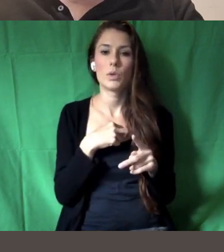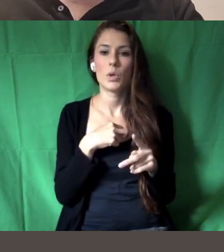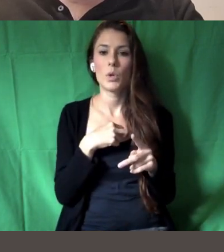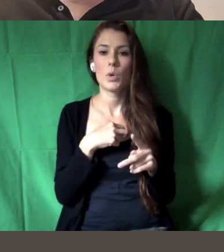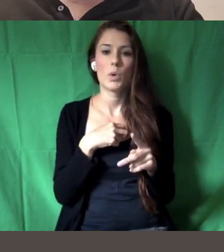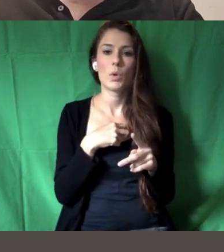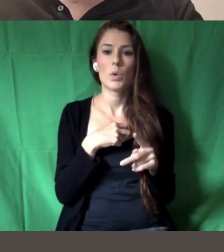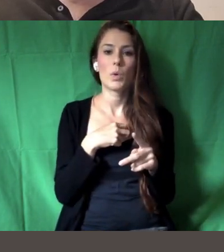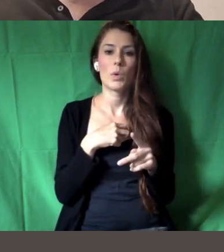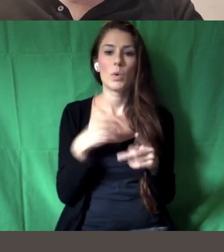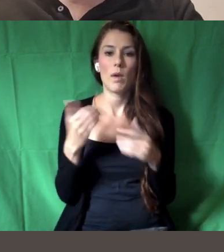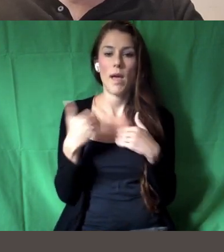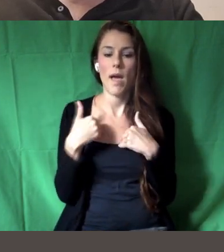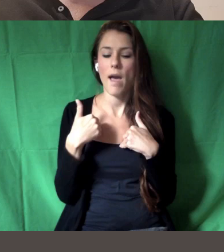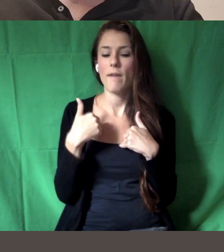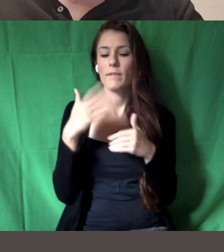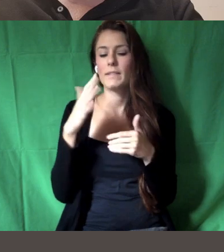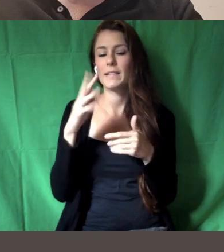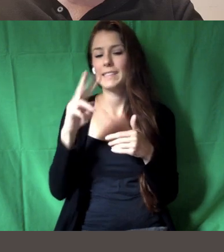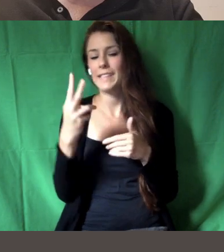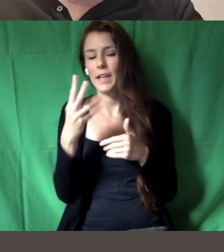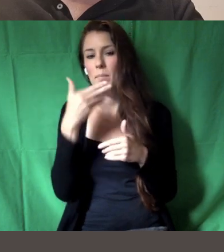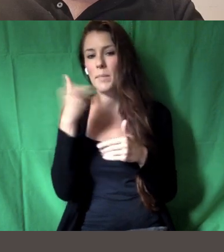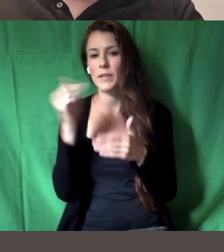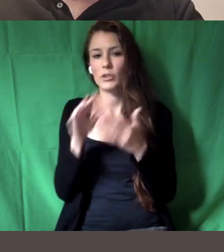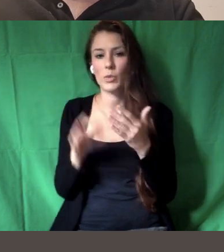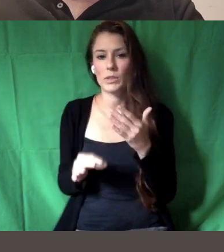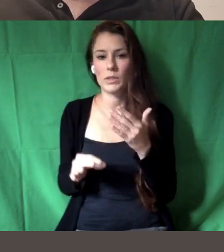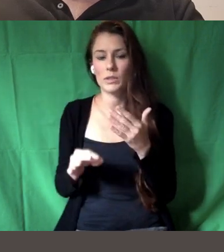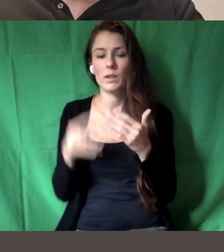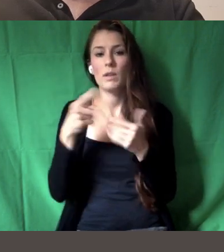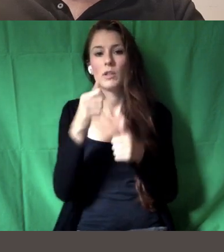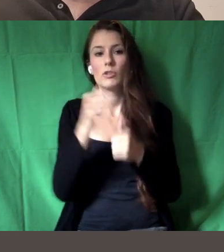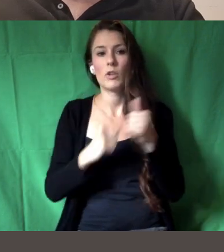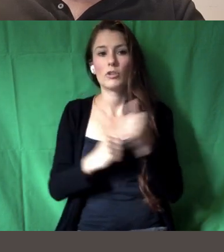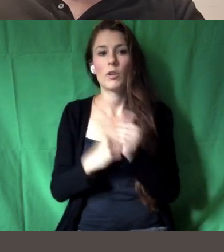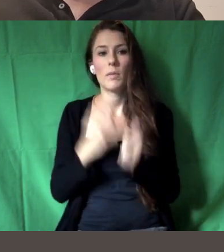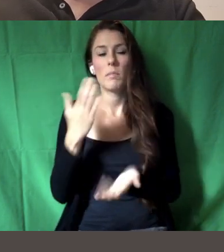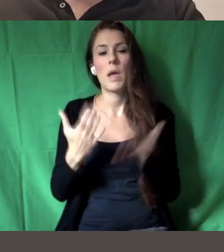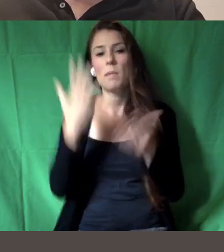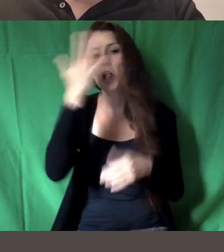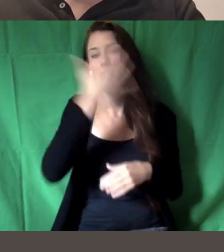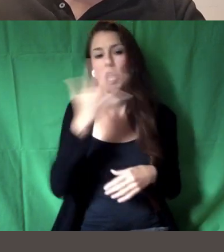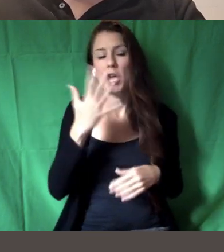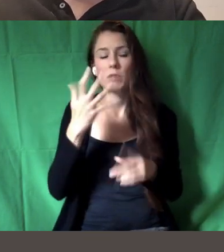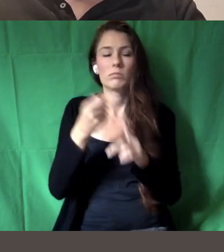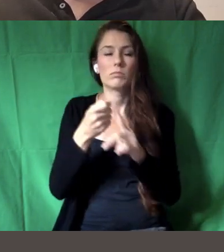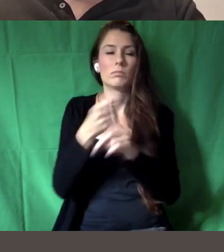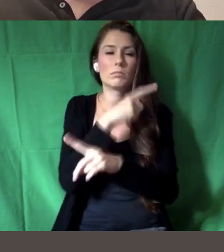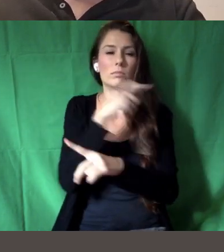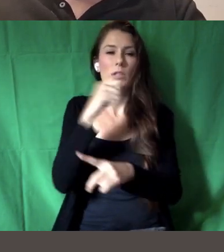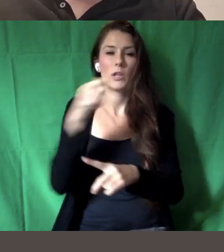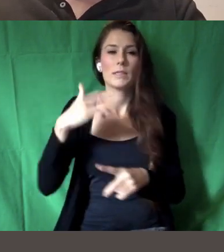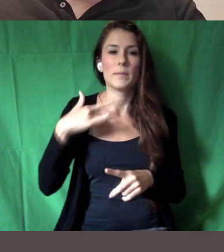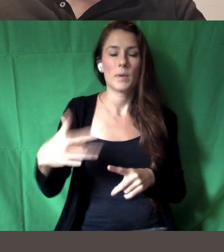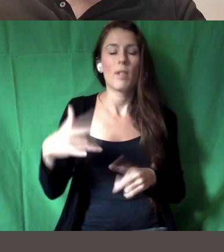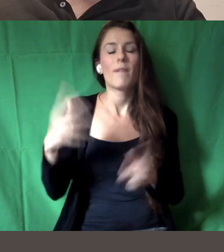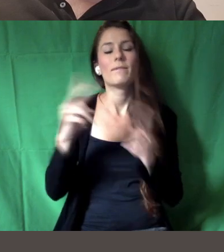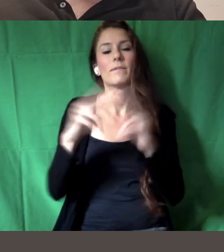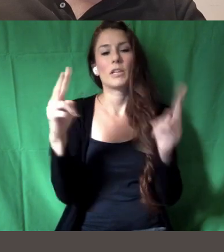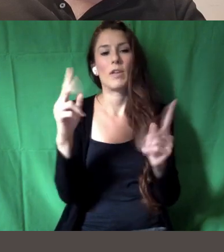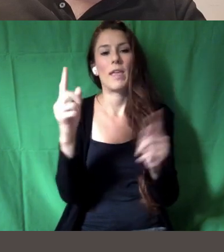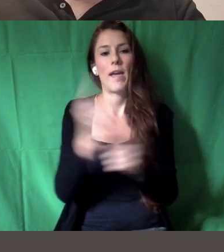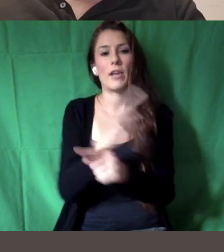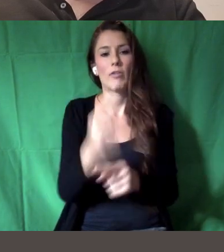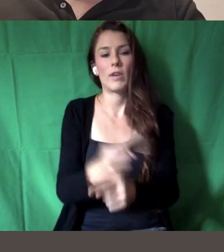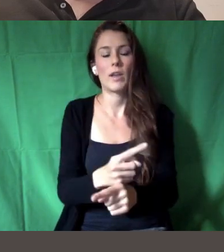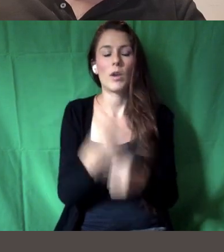plot a second best choice. While this structure might look unusual, it's very accurate and it